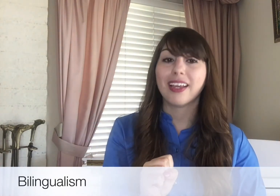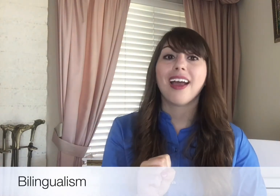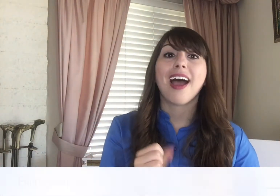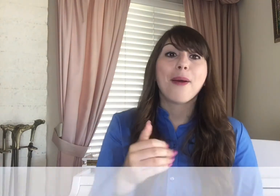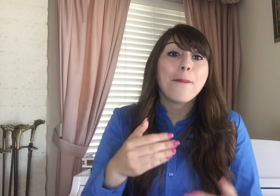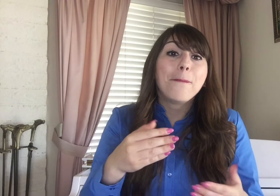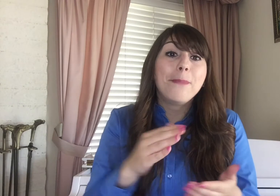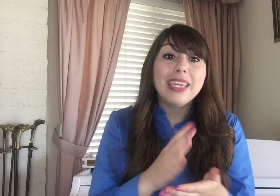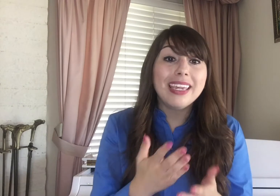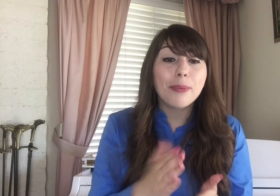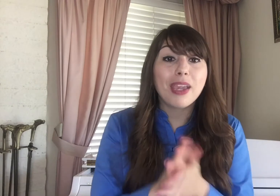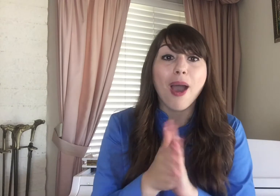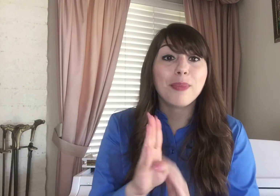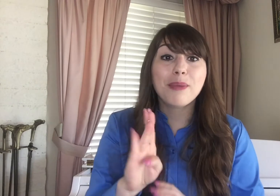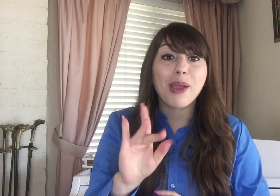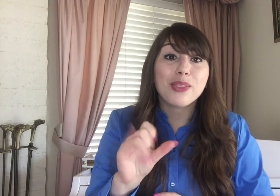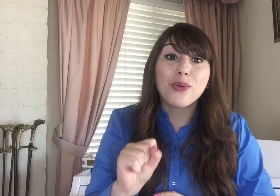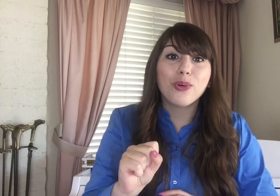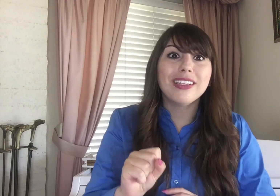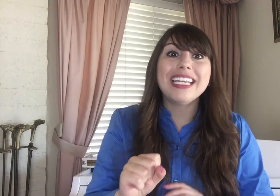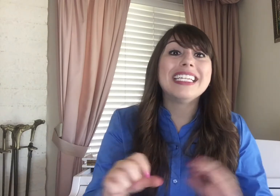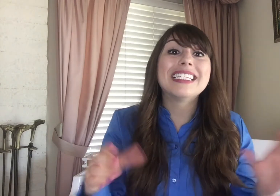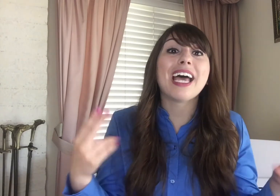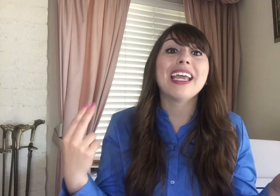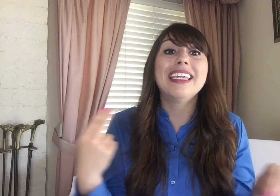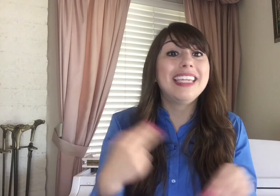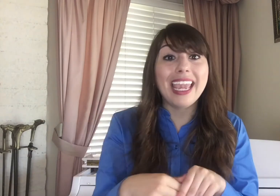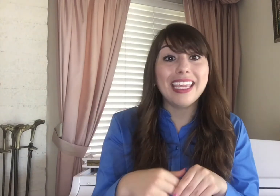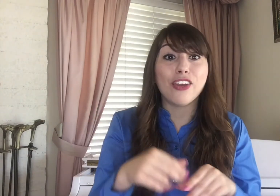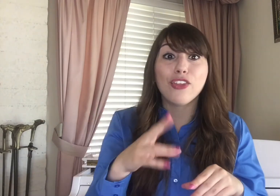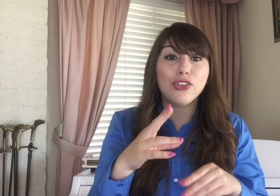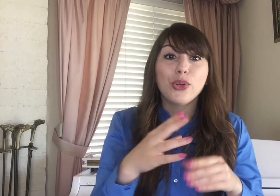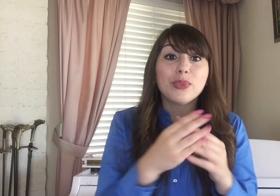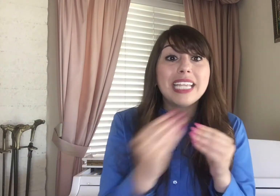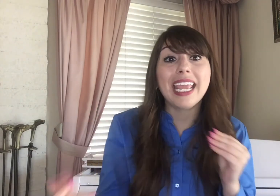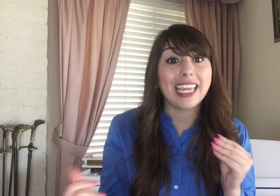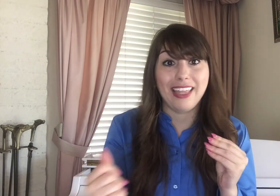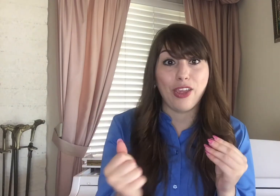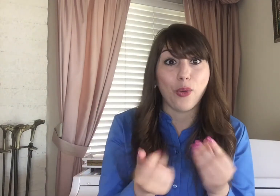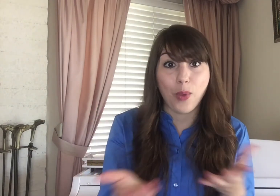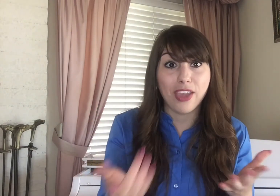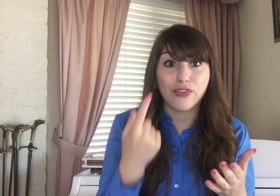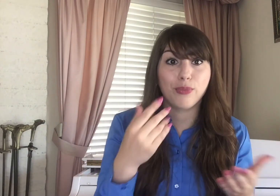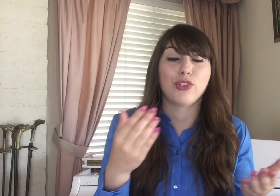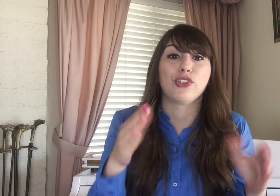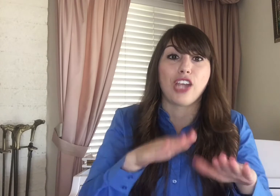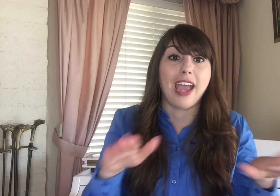becoming bilingual is a gain, you don't take anything away from your child